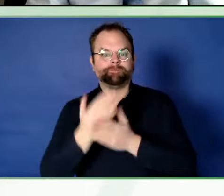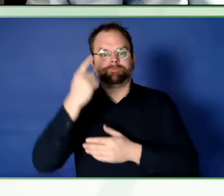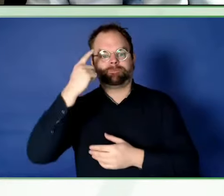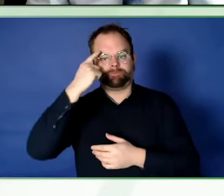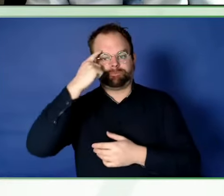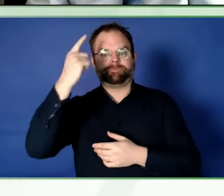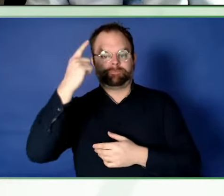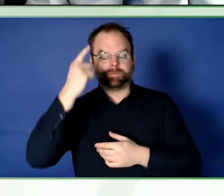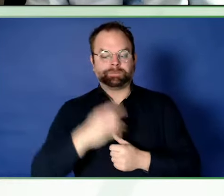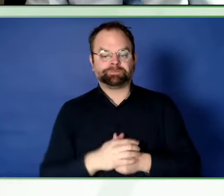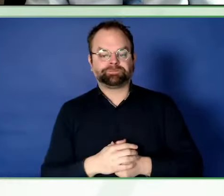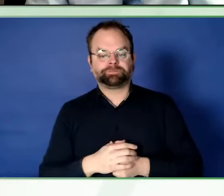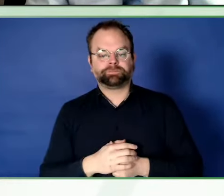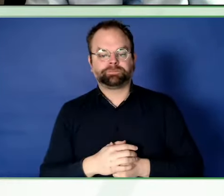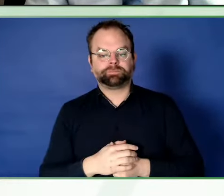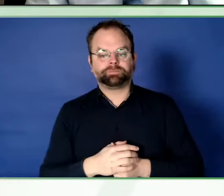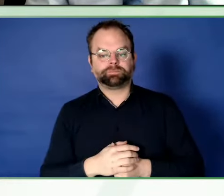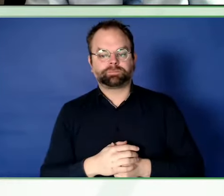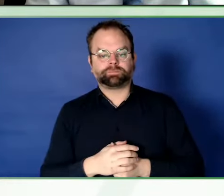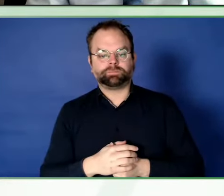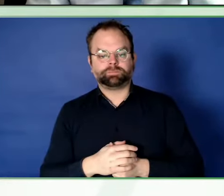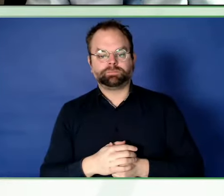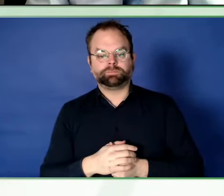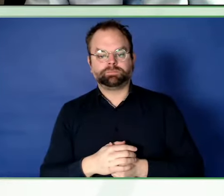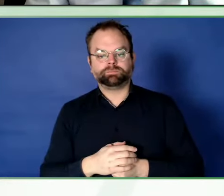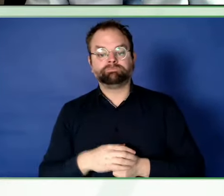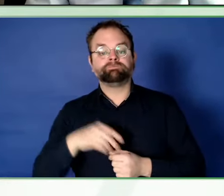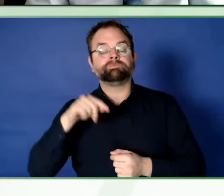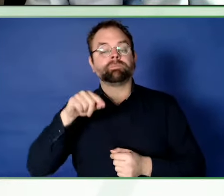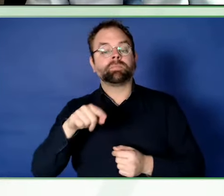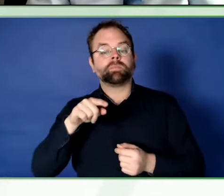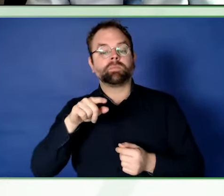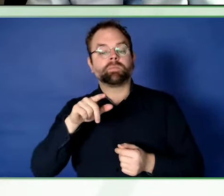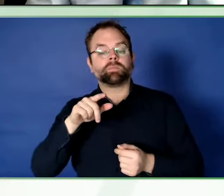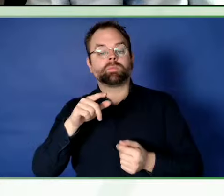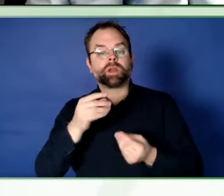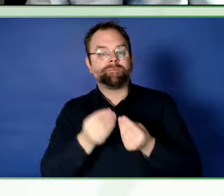And incorporated into a map.